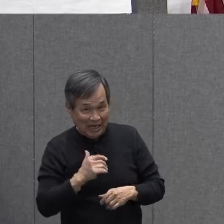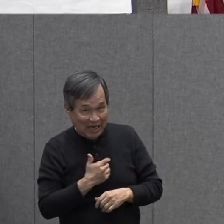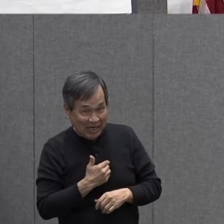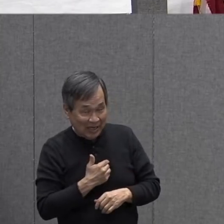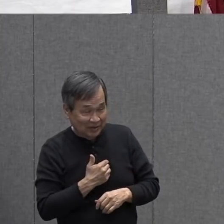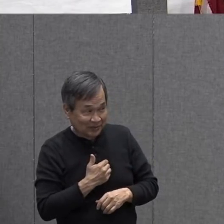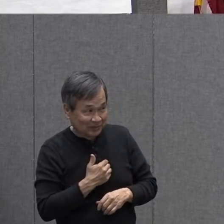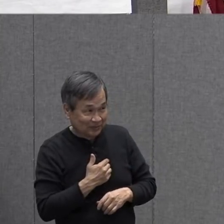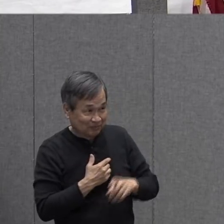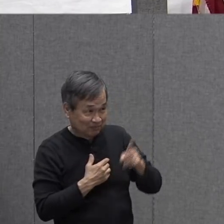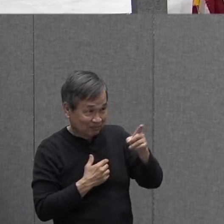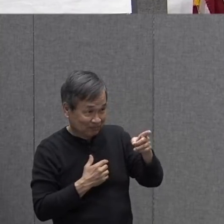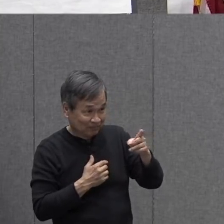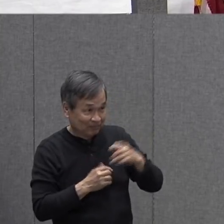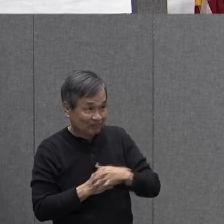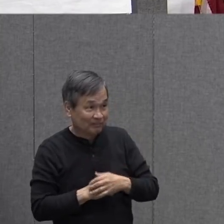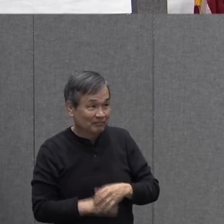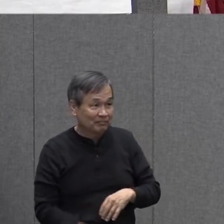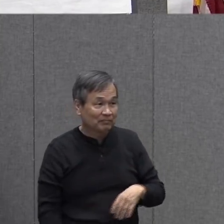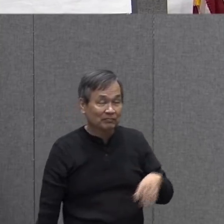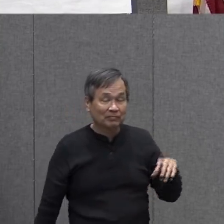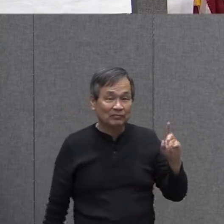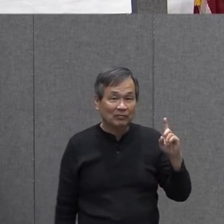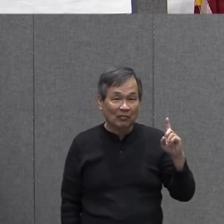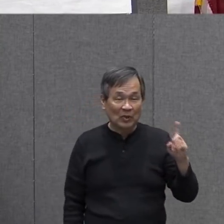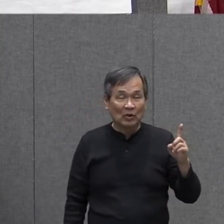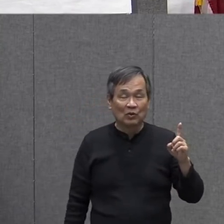where we left off, and let's add on.